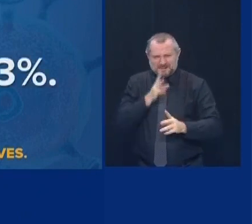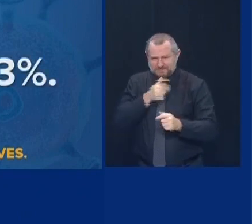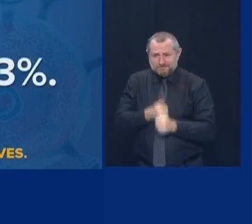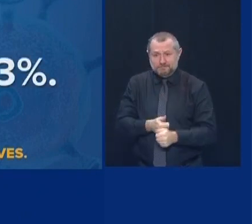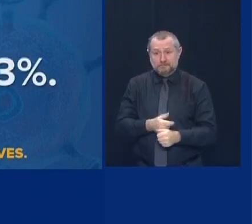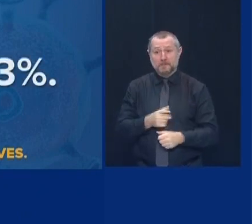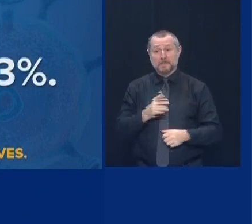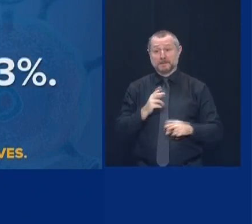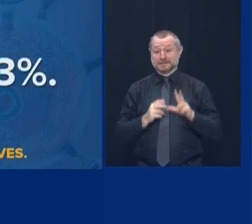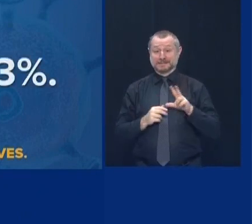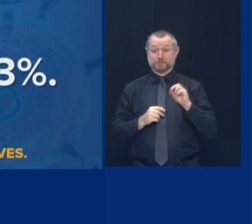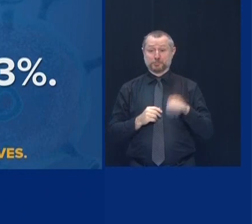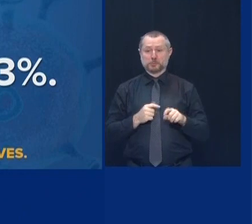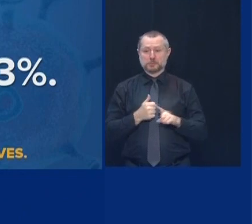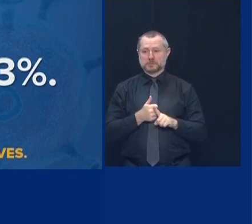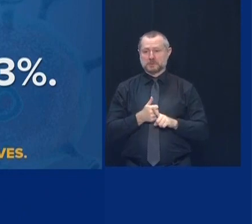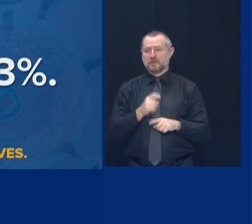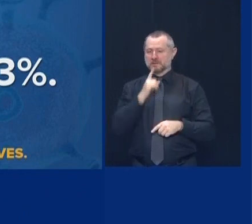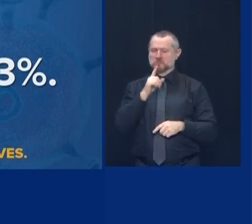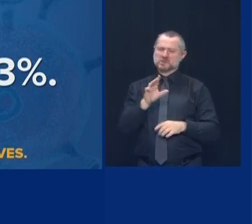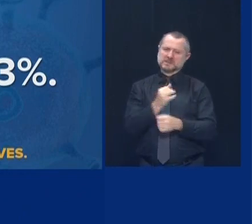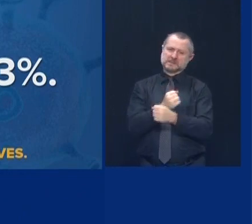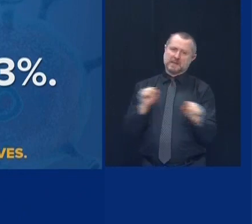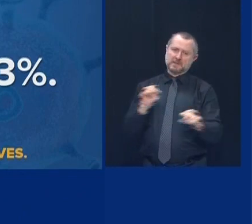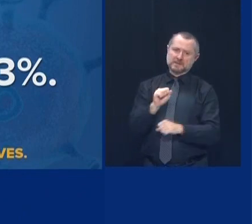REMEMBER THE 3% IS A REAL t(3%